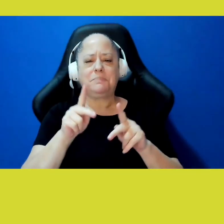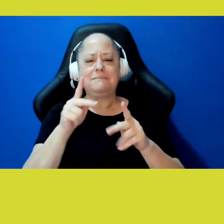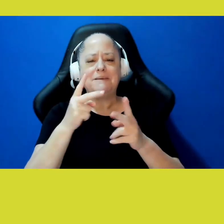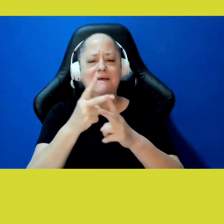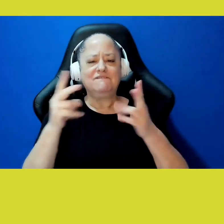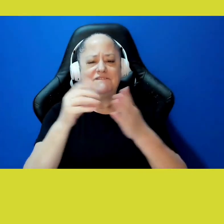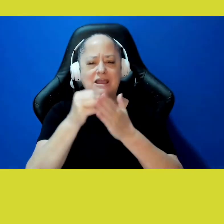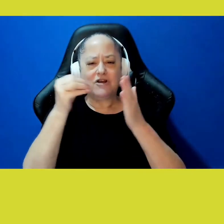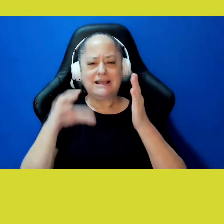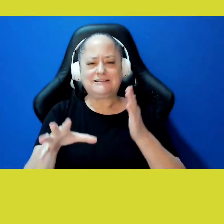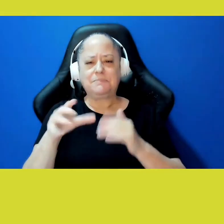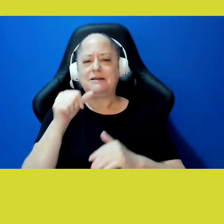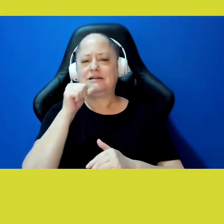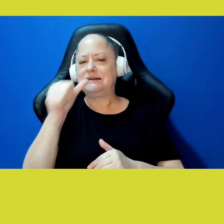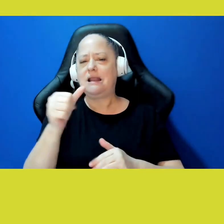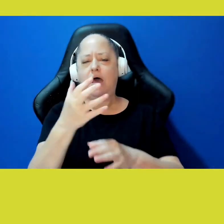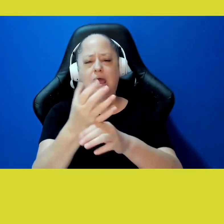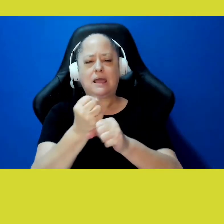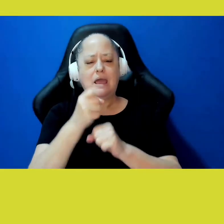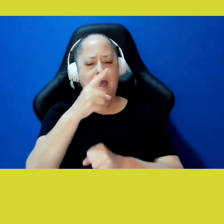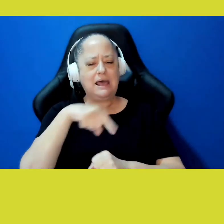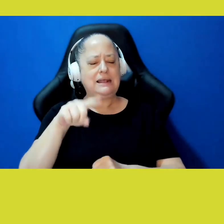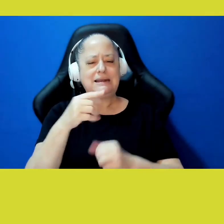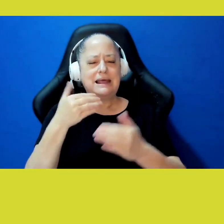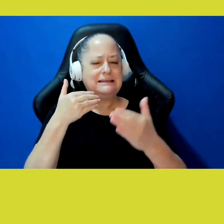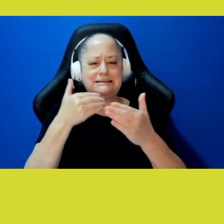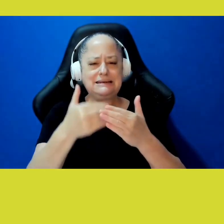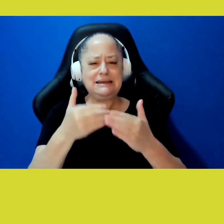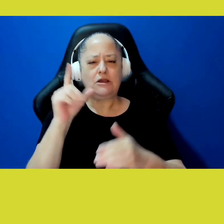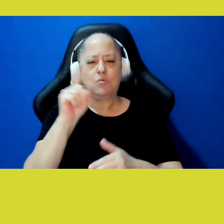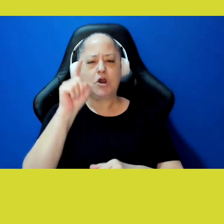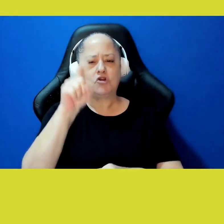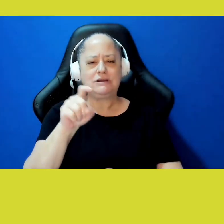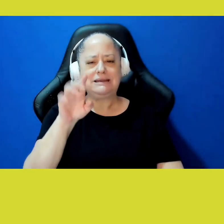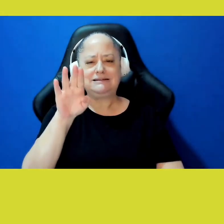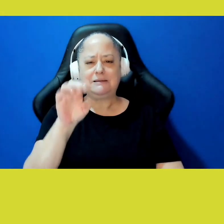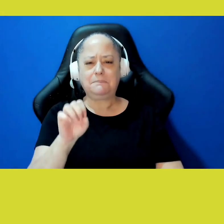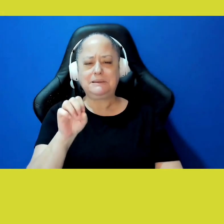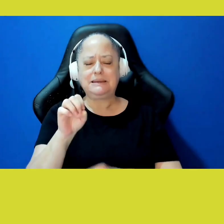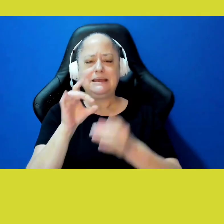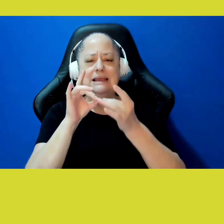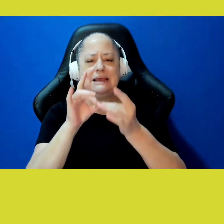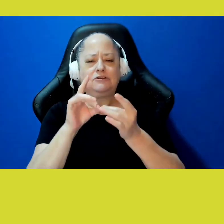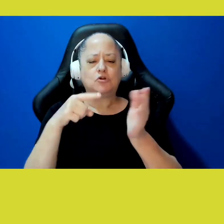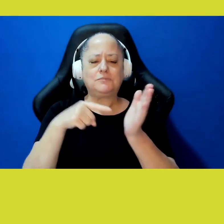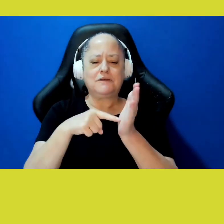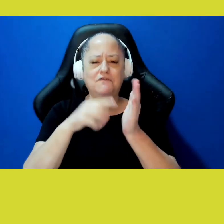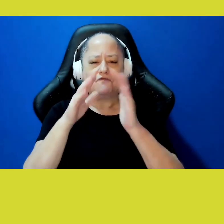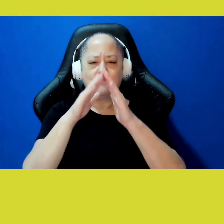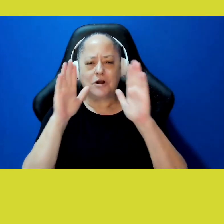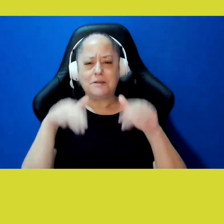has not gotten us anywhere near where we need to be in terms of affordable housing. We've only built